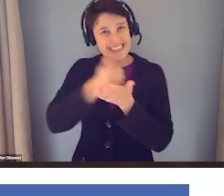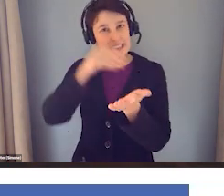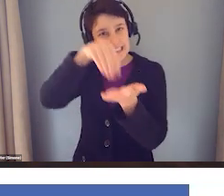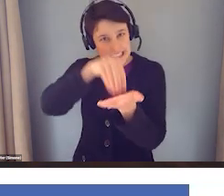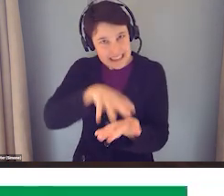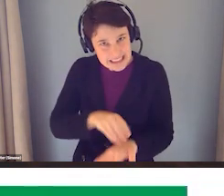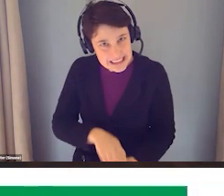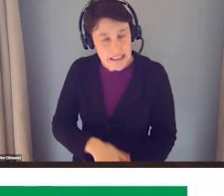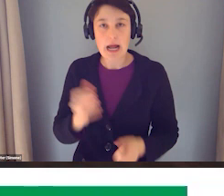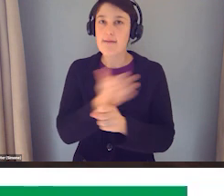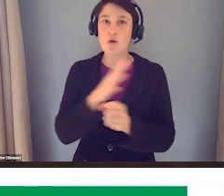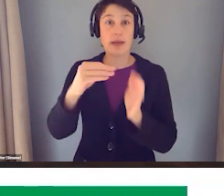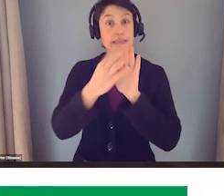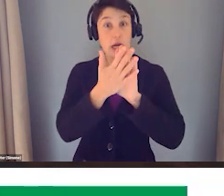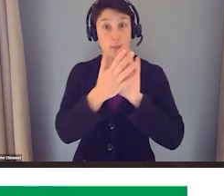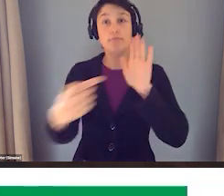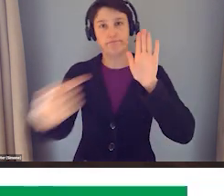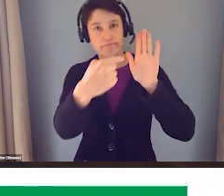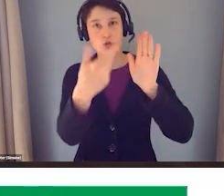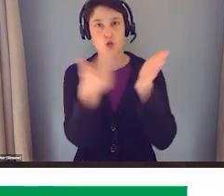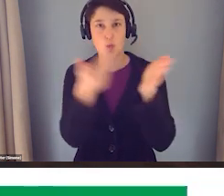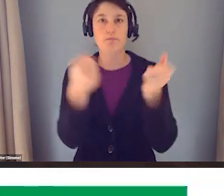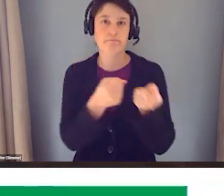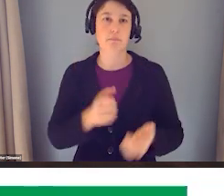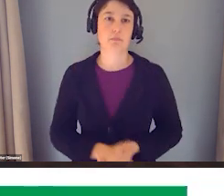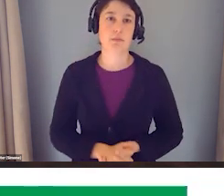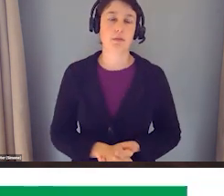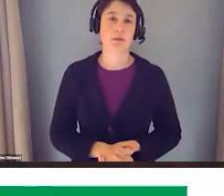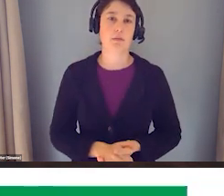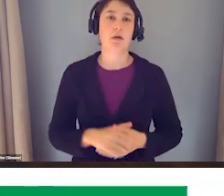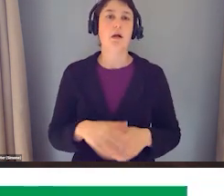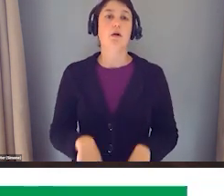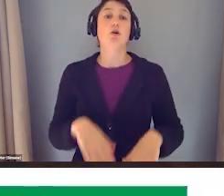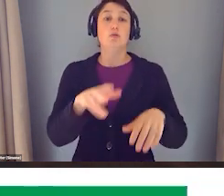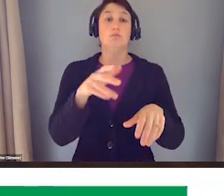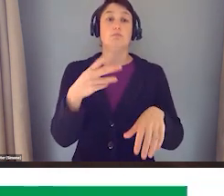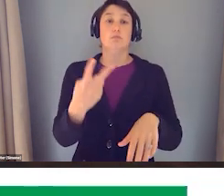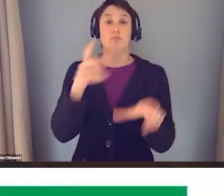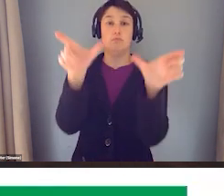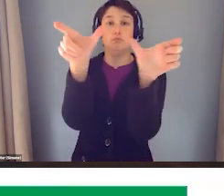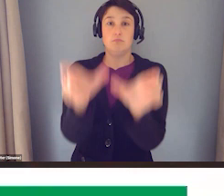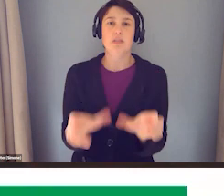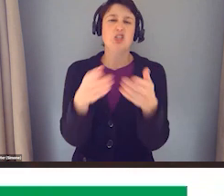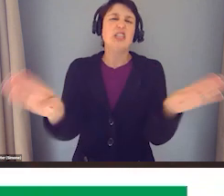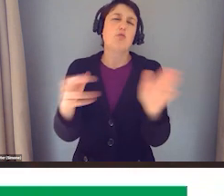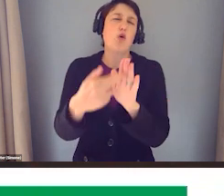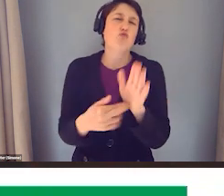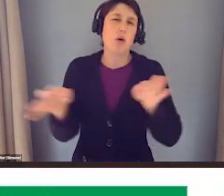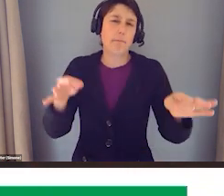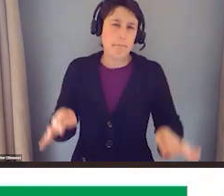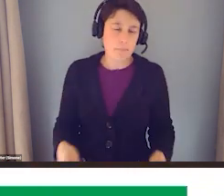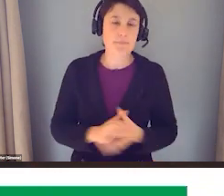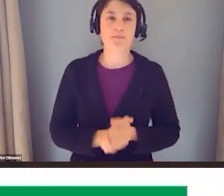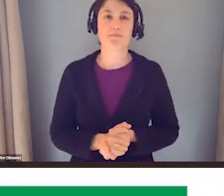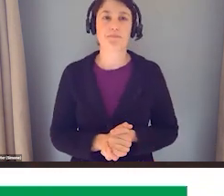So these are two columns of some general rules; costs unallowable in almost every circumstances.